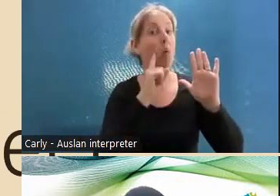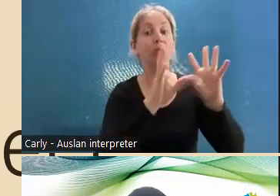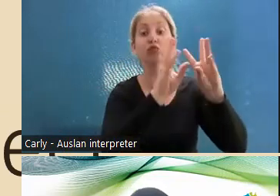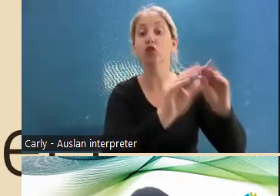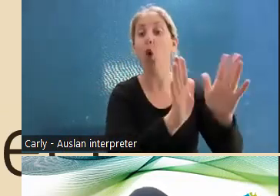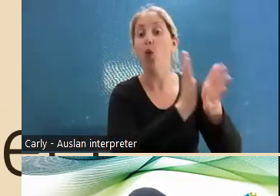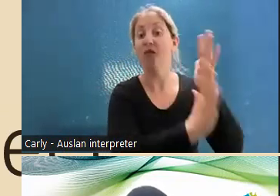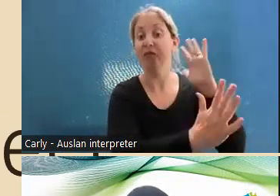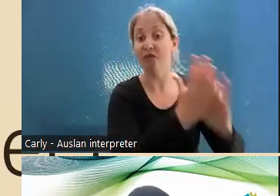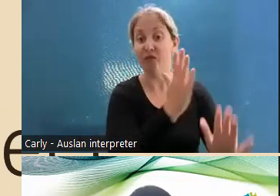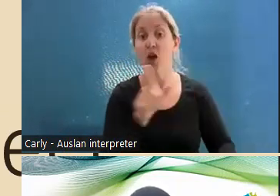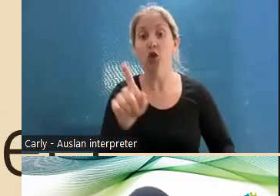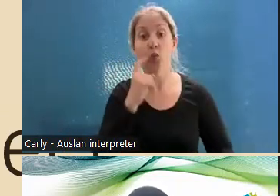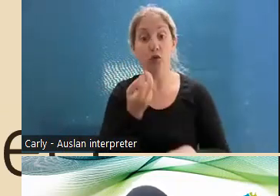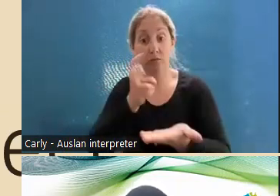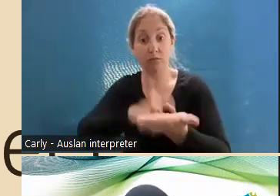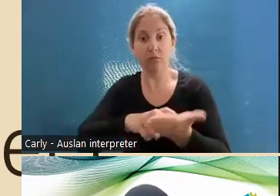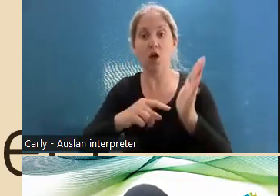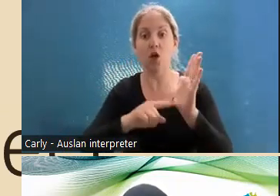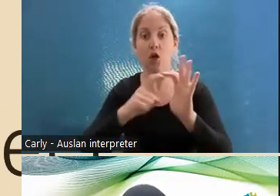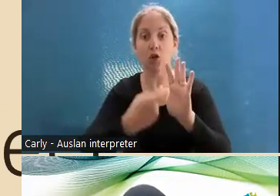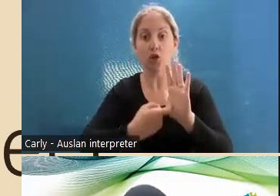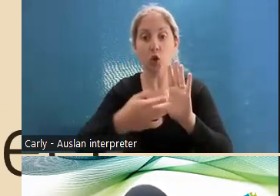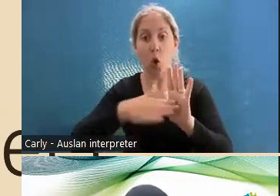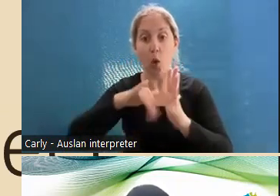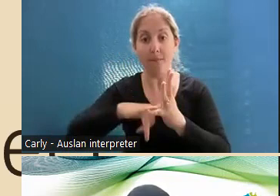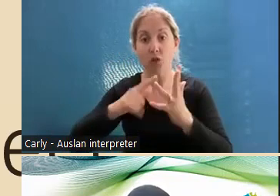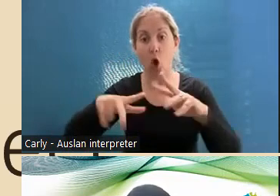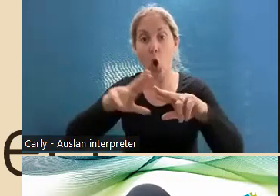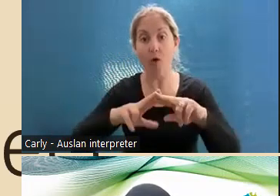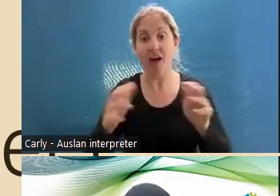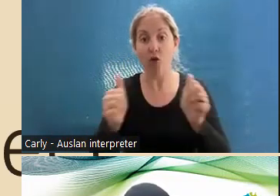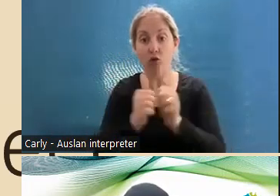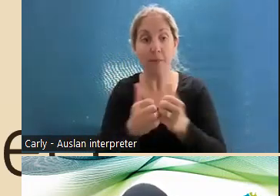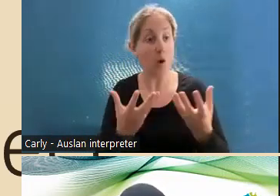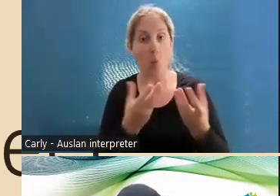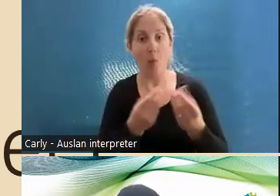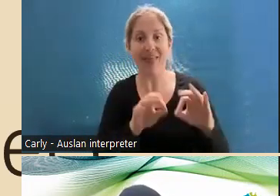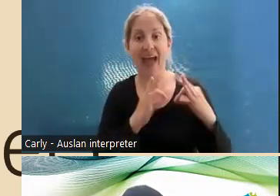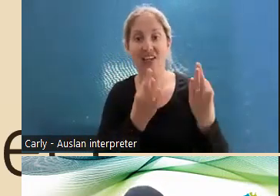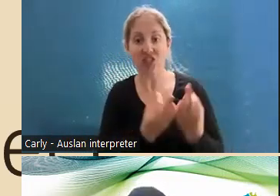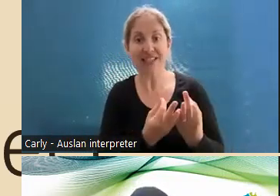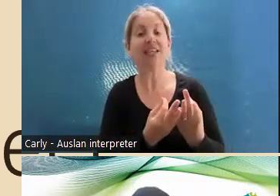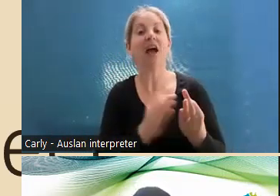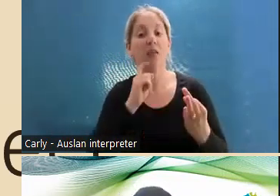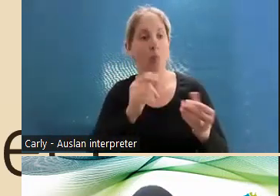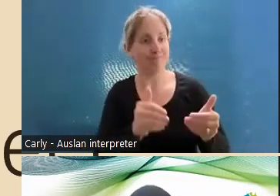You will sign what is called Terms of Agreement with the agency, in order to conclude your tribunal matter.